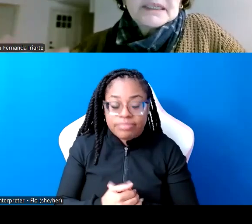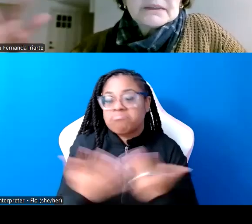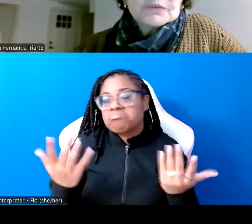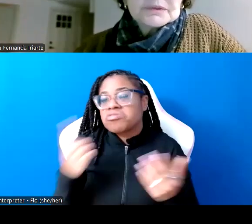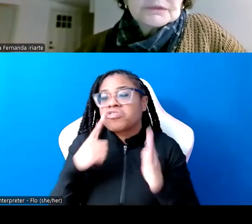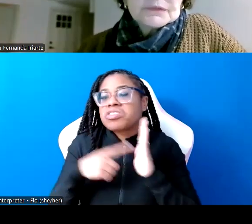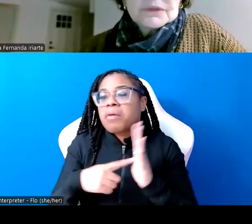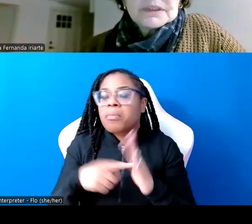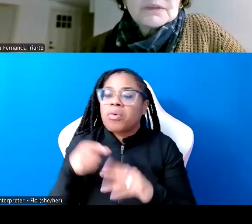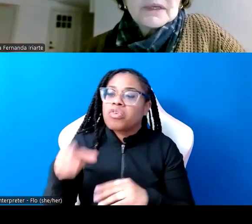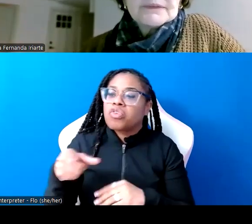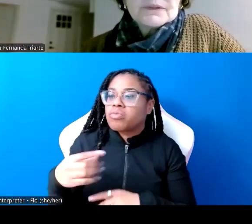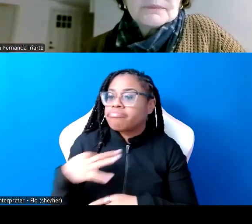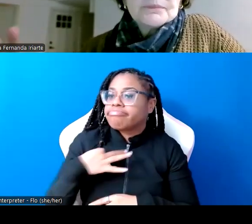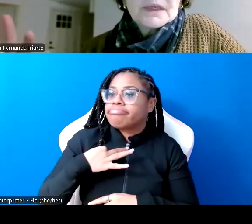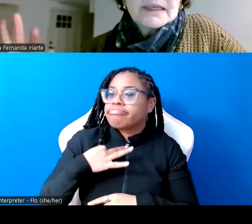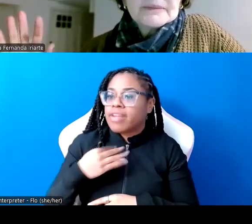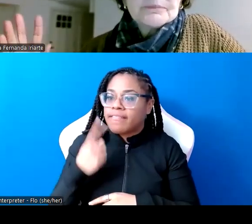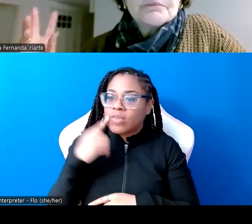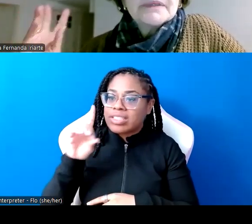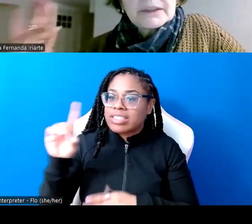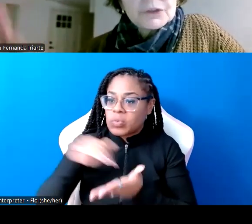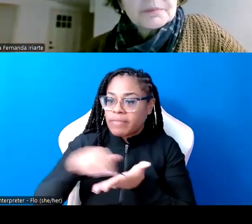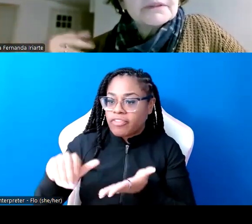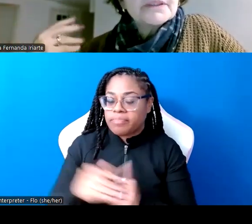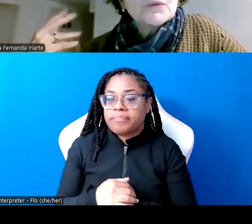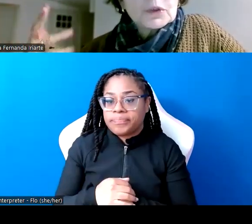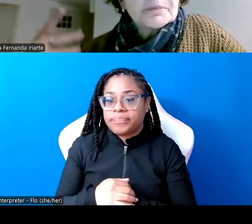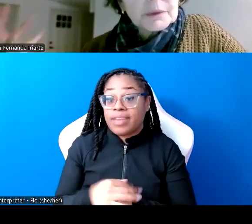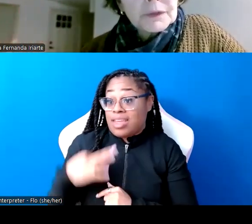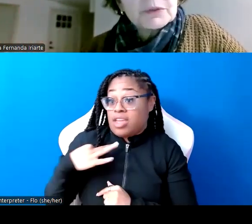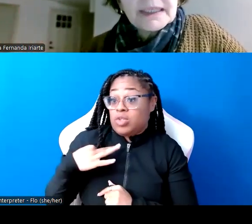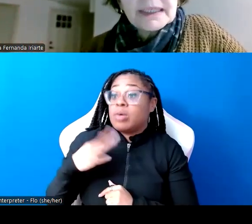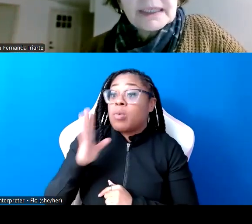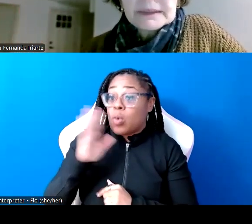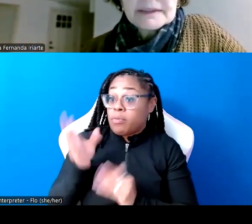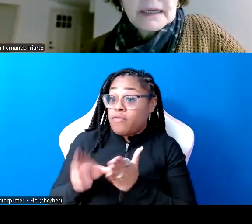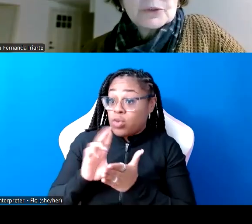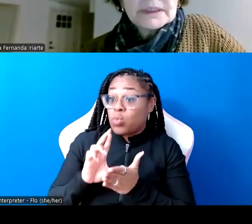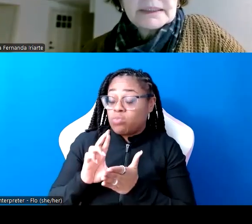eligible for the DD waiver. Eligibility will be reviewed at least annually.